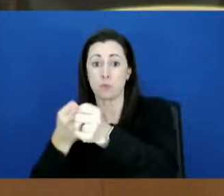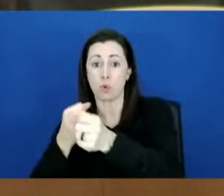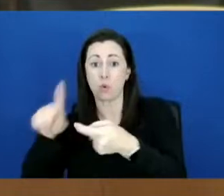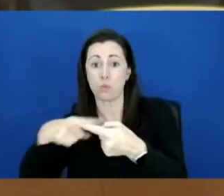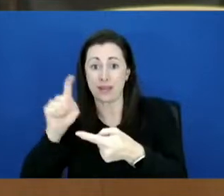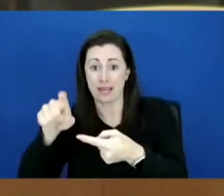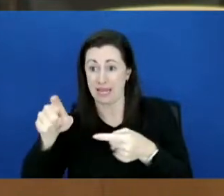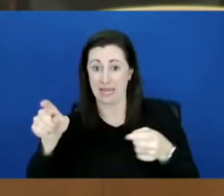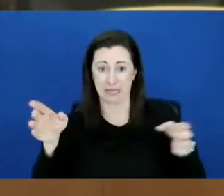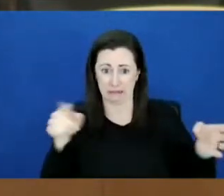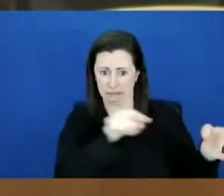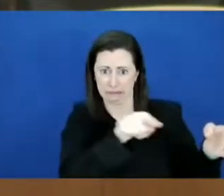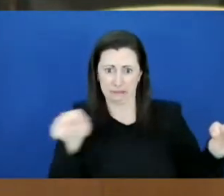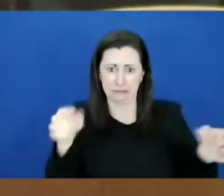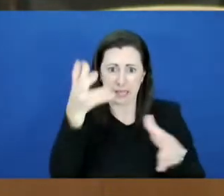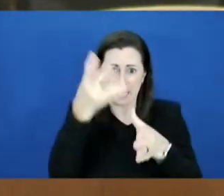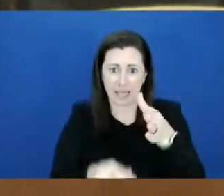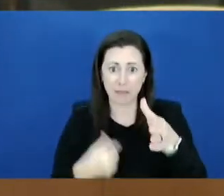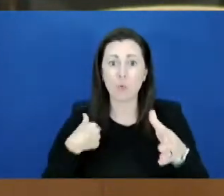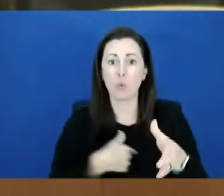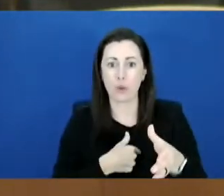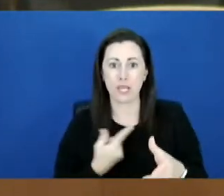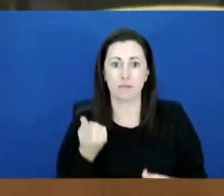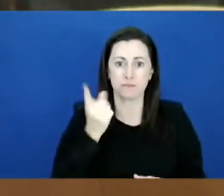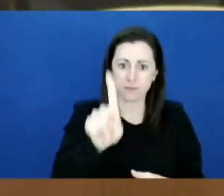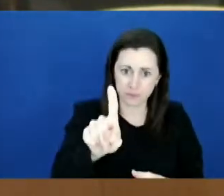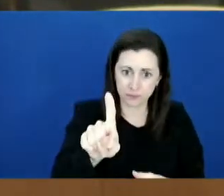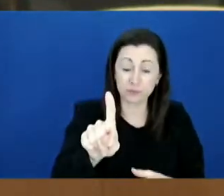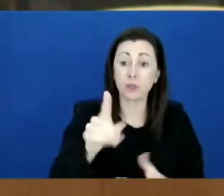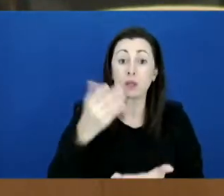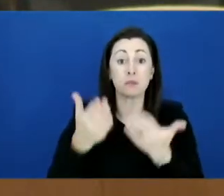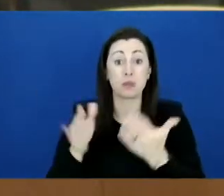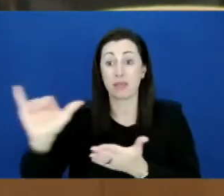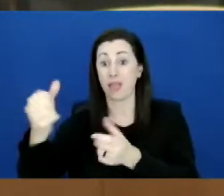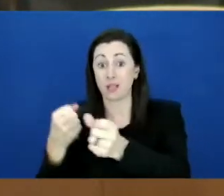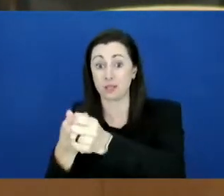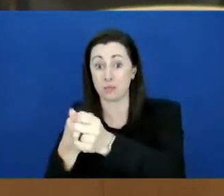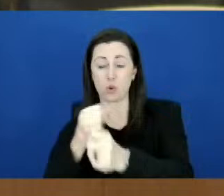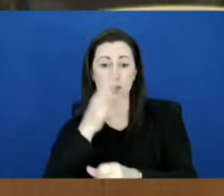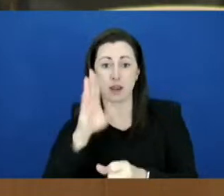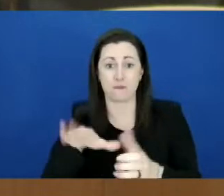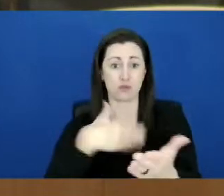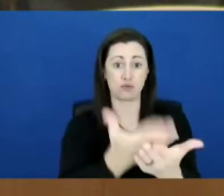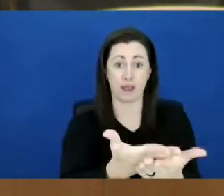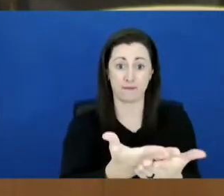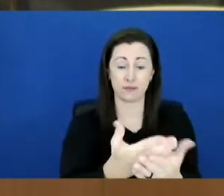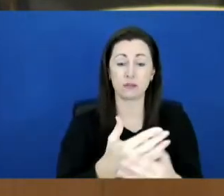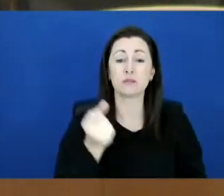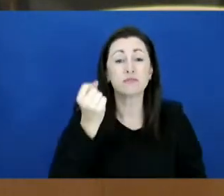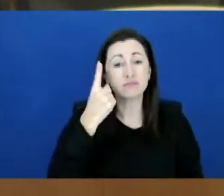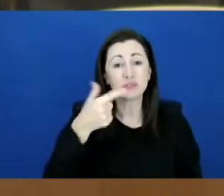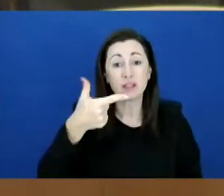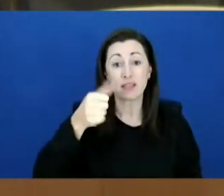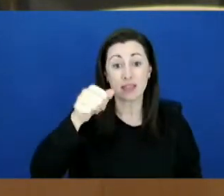ACCESS TO EXPERT SUPPORT WHEN THEY NEEDED IT MOST.